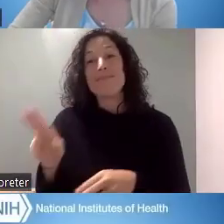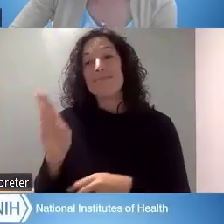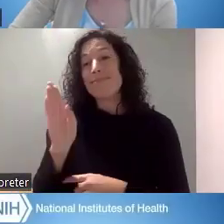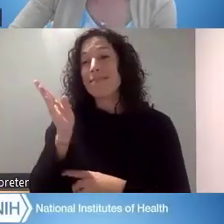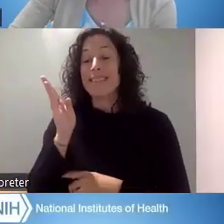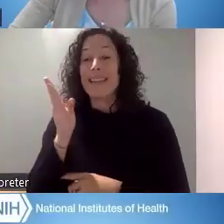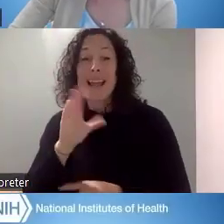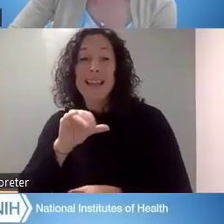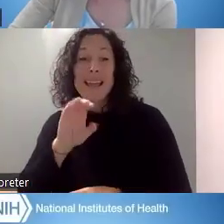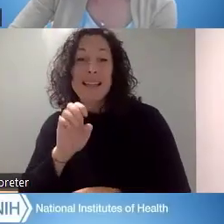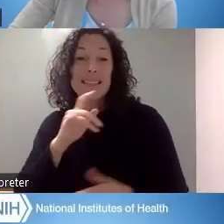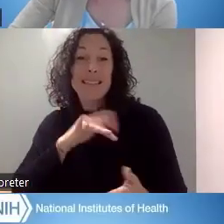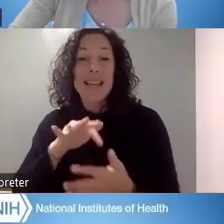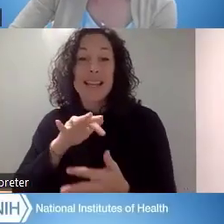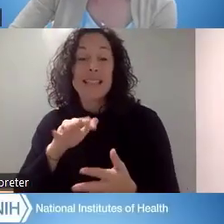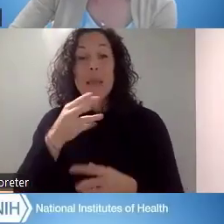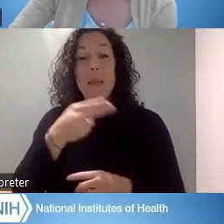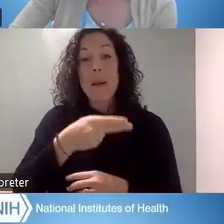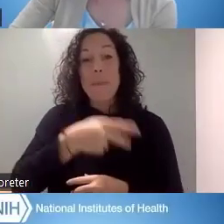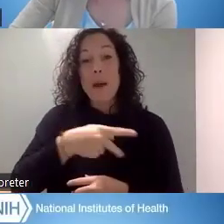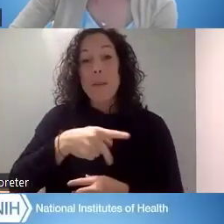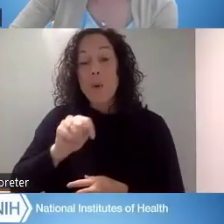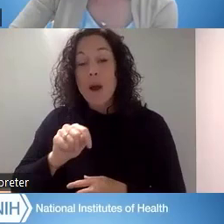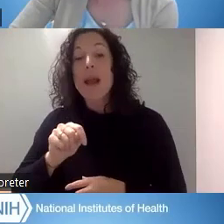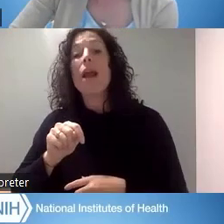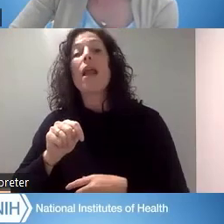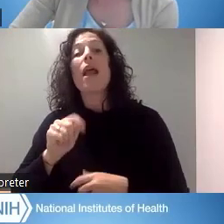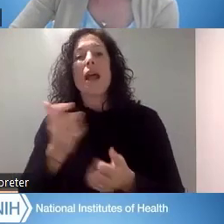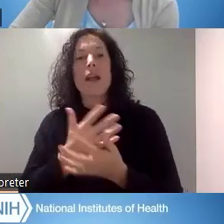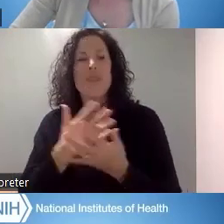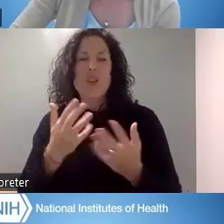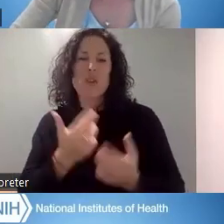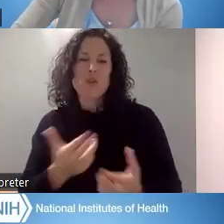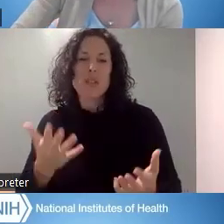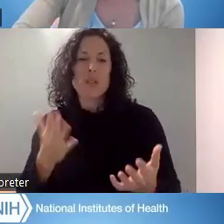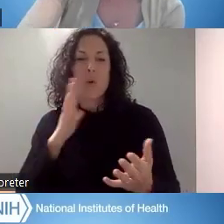the PowerPoint and the related resources will be made available soon in the NIH